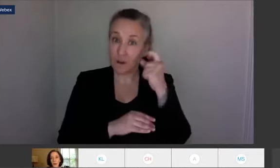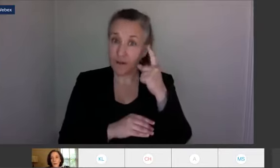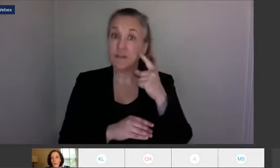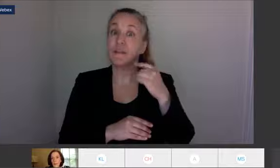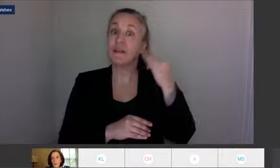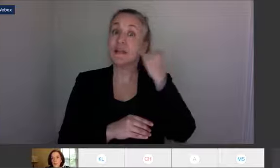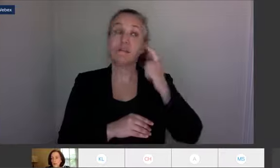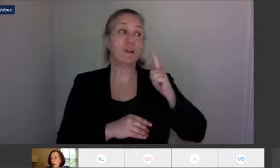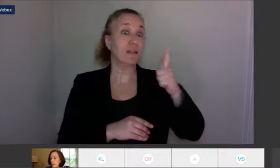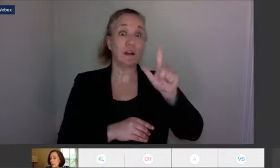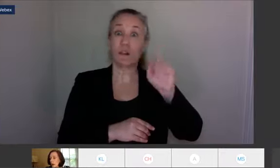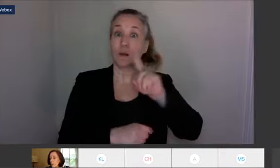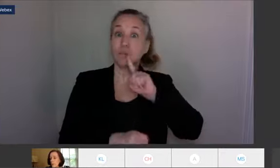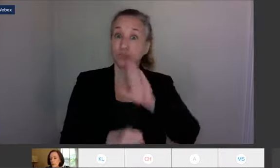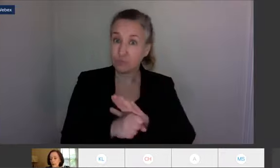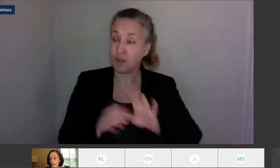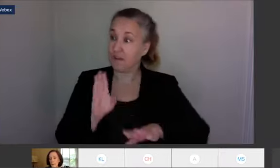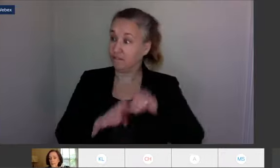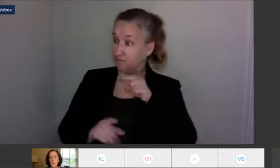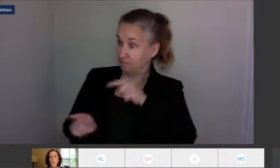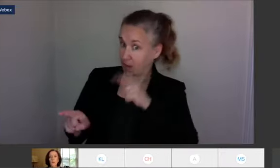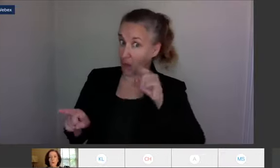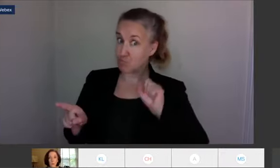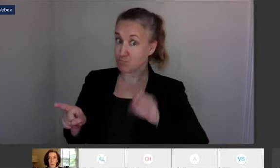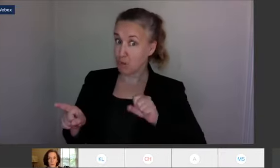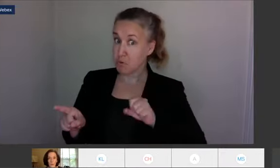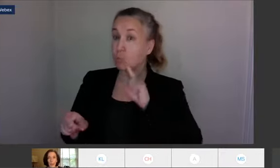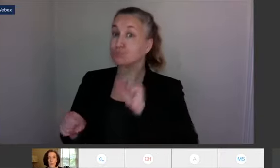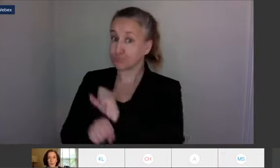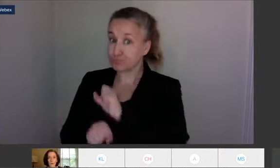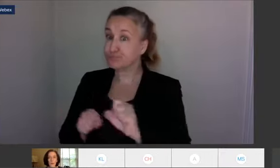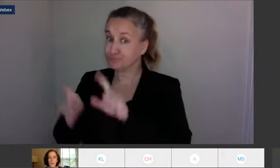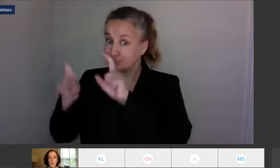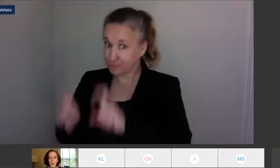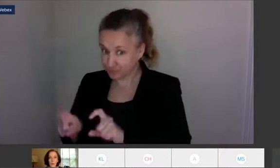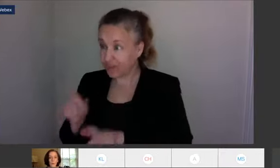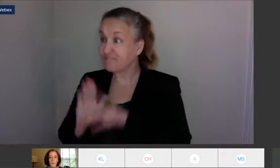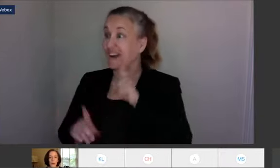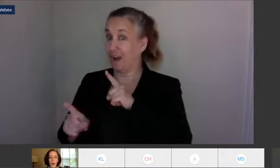confirmation on a probable case then we do move that to the confirmed positive